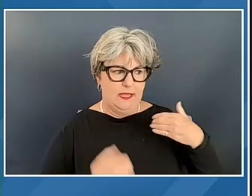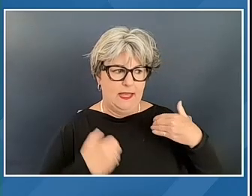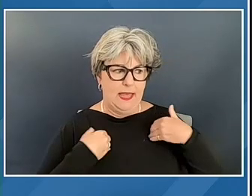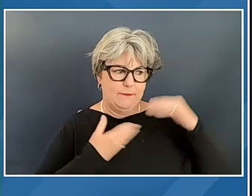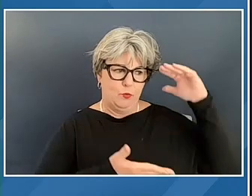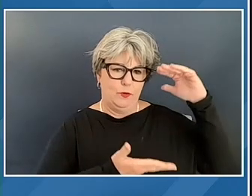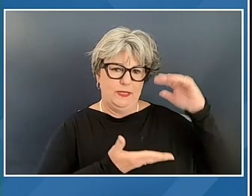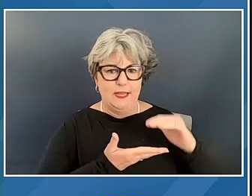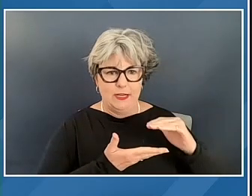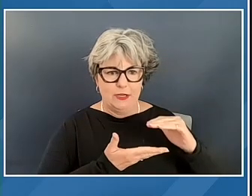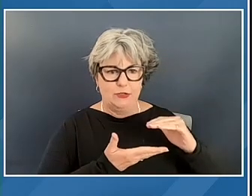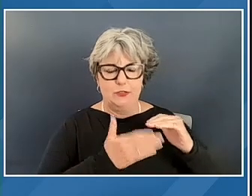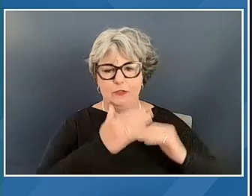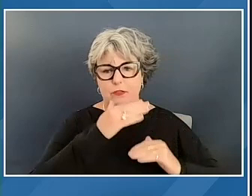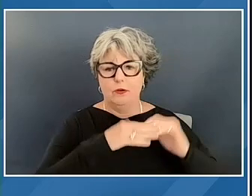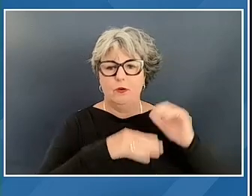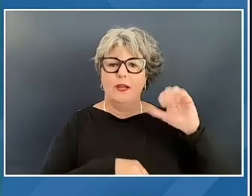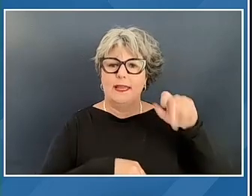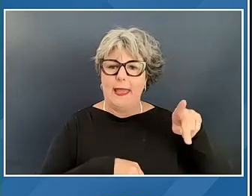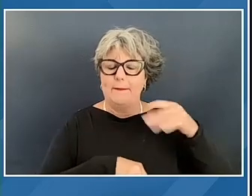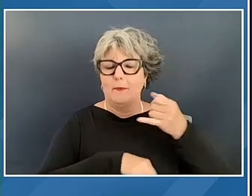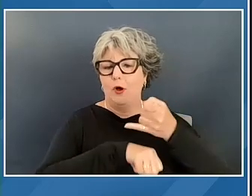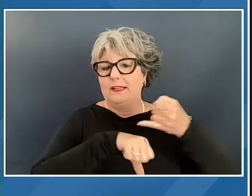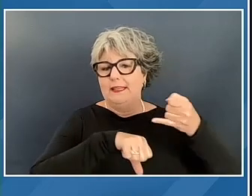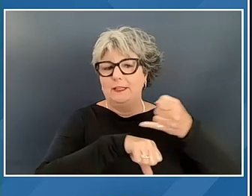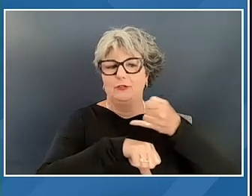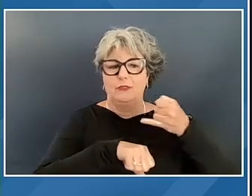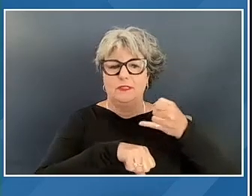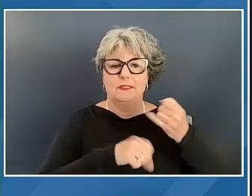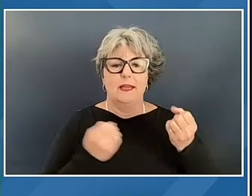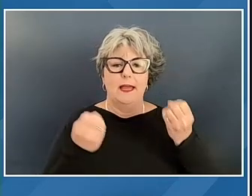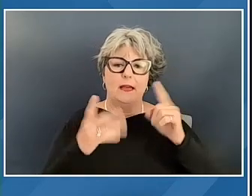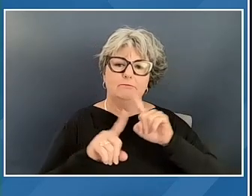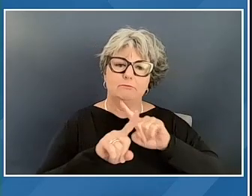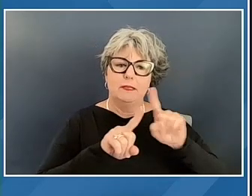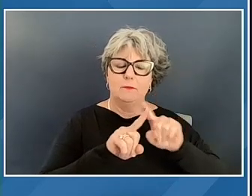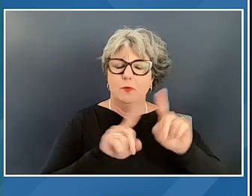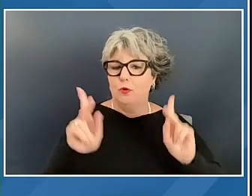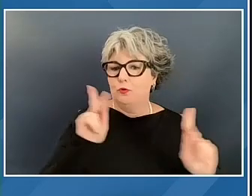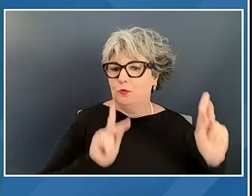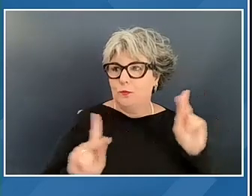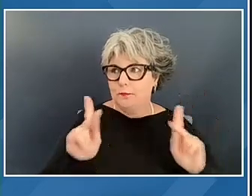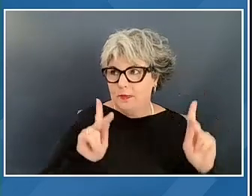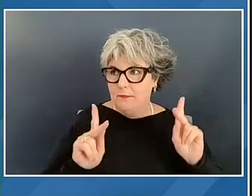on interest, because as multiple people have said, that the interest is what is